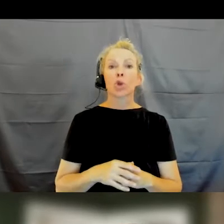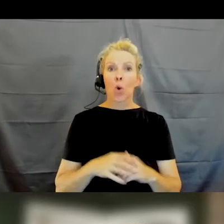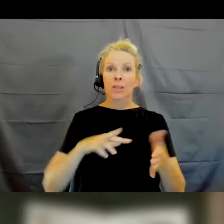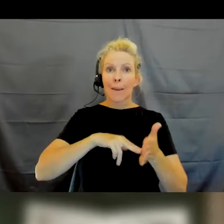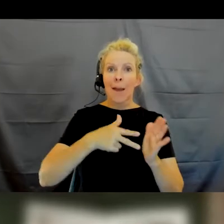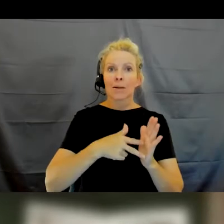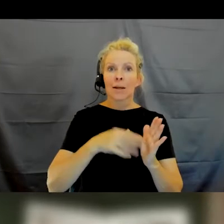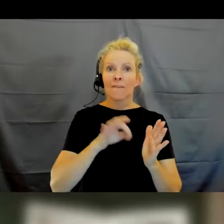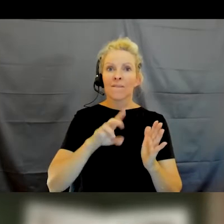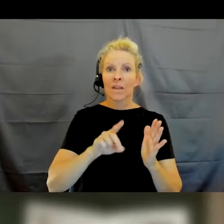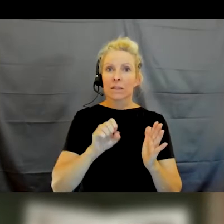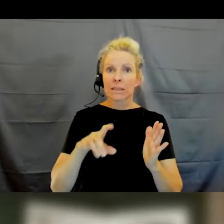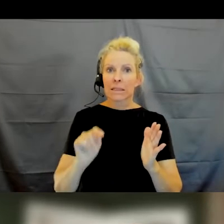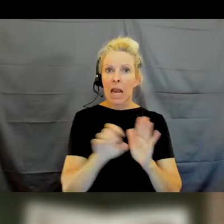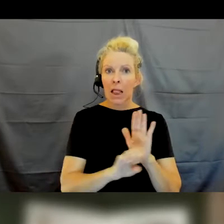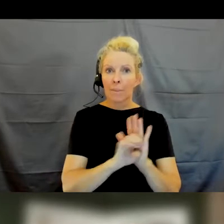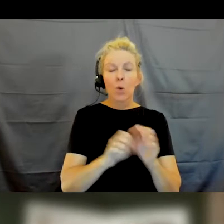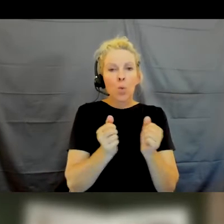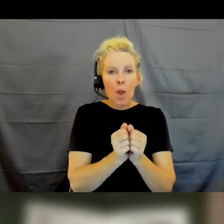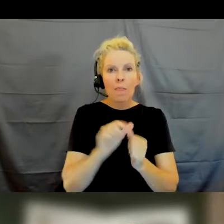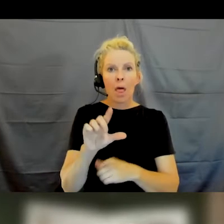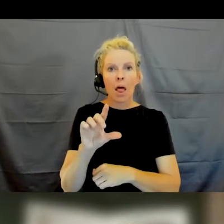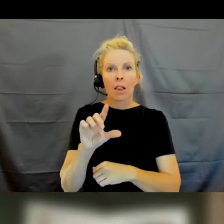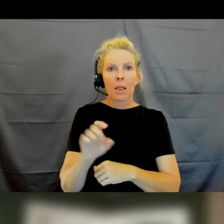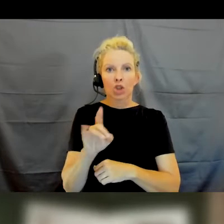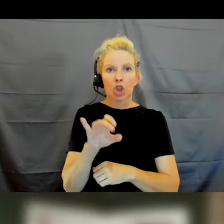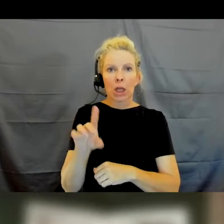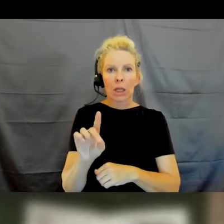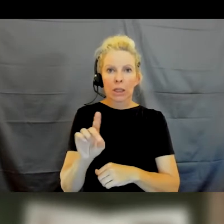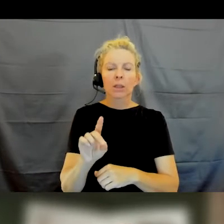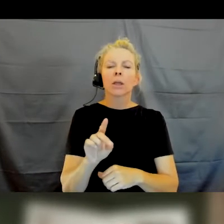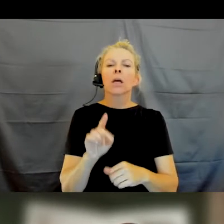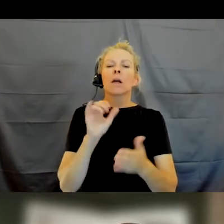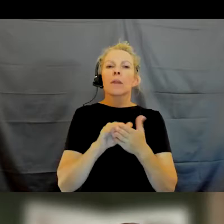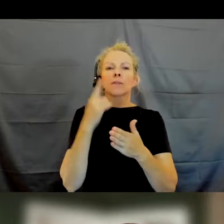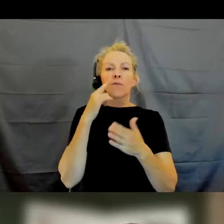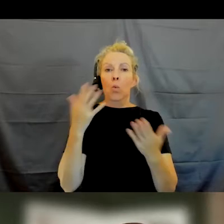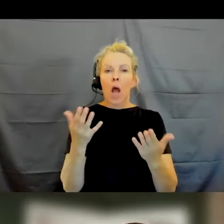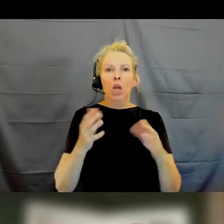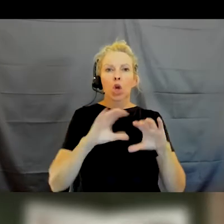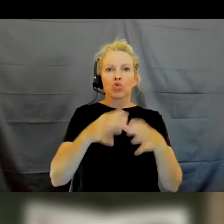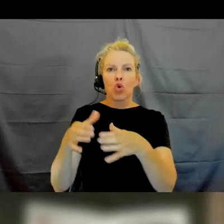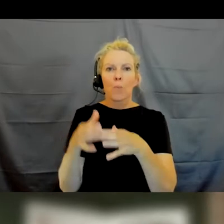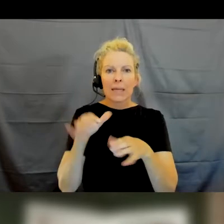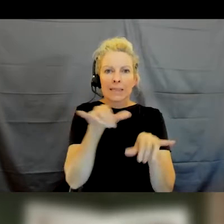a legend is a way of grouping similar -- similar fields, input fields. Most commonly in radio and